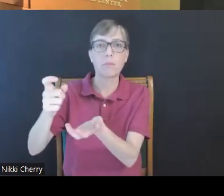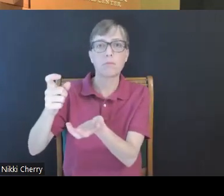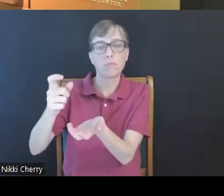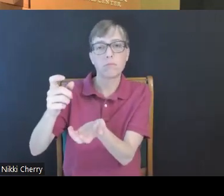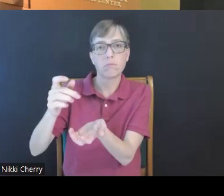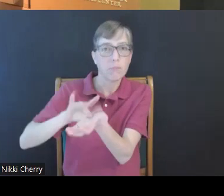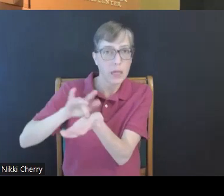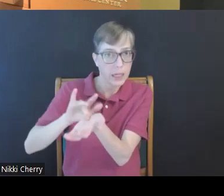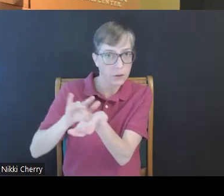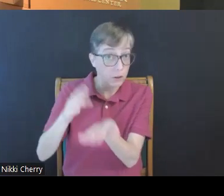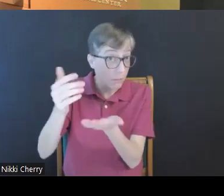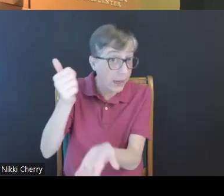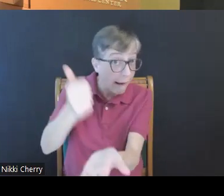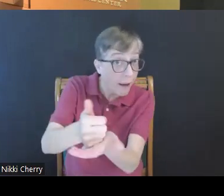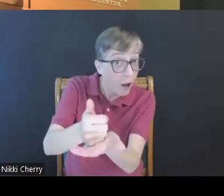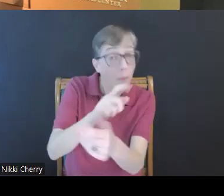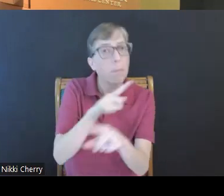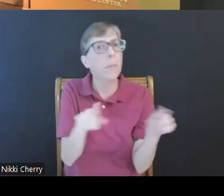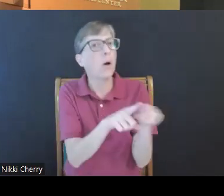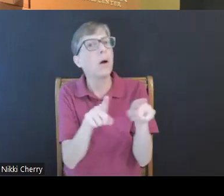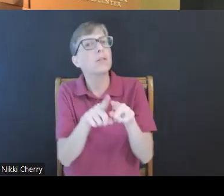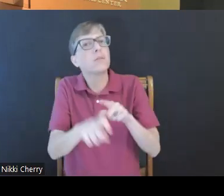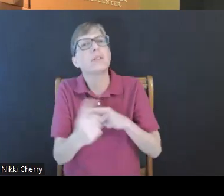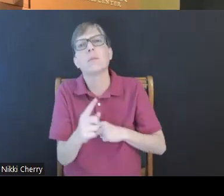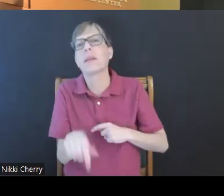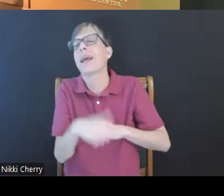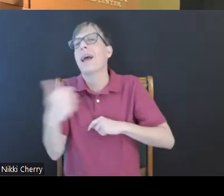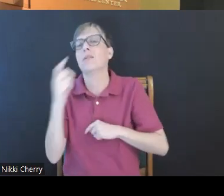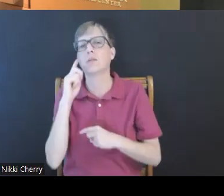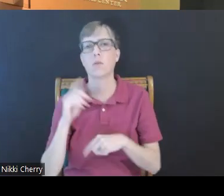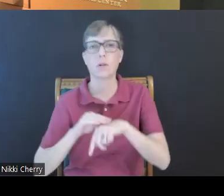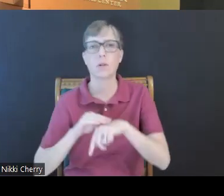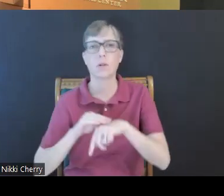change your life so can we teach somebody in that clinic how to do things like motivational